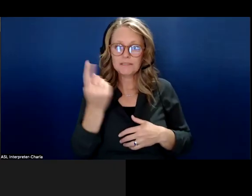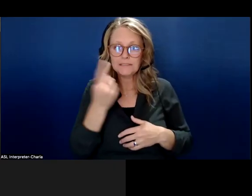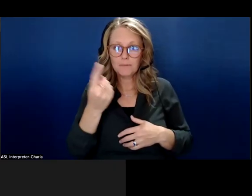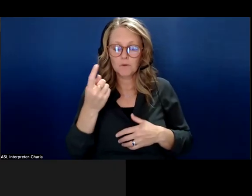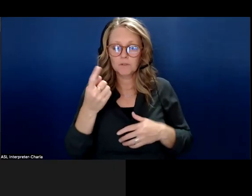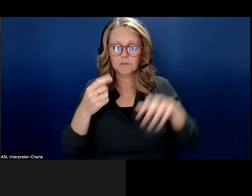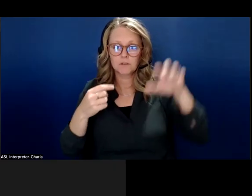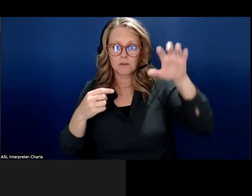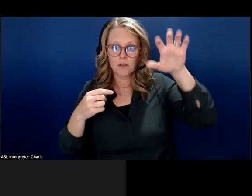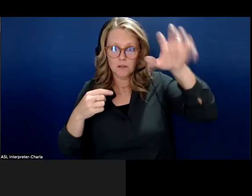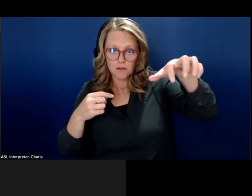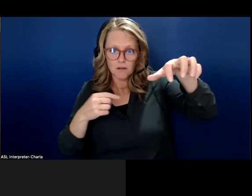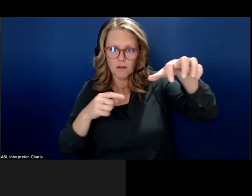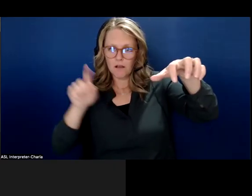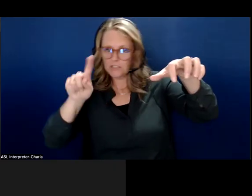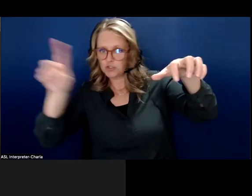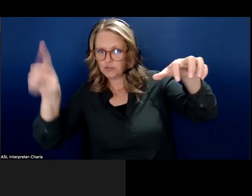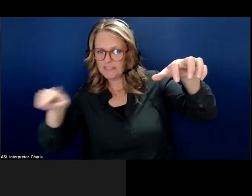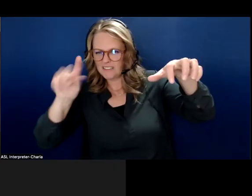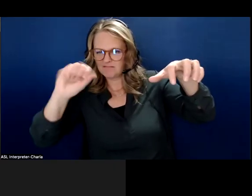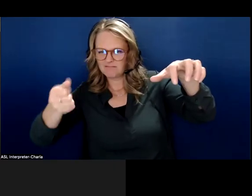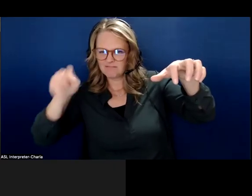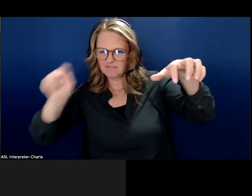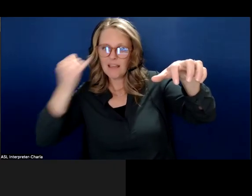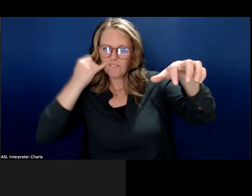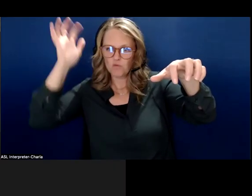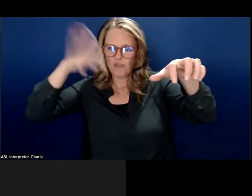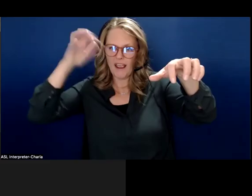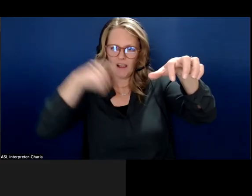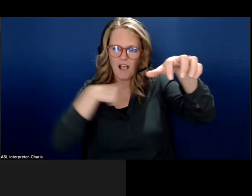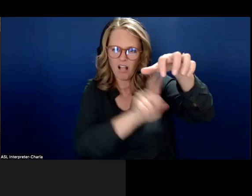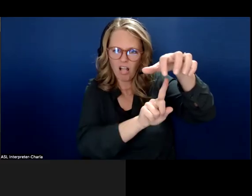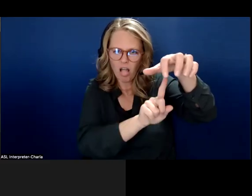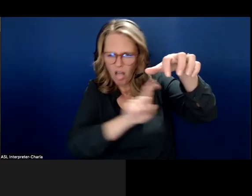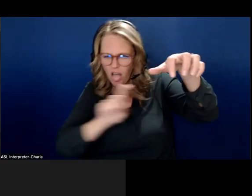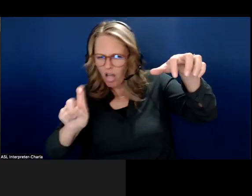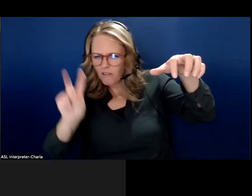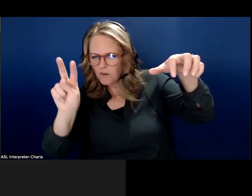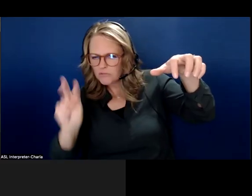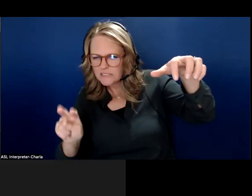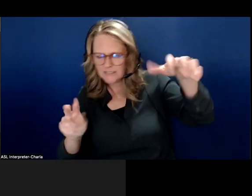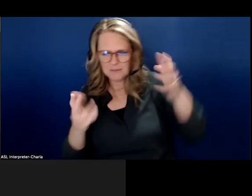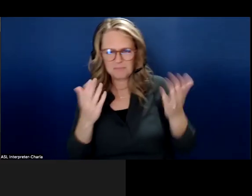in the middle of a rainstorm, you know, those kinds of things would be good as you continue to develop the station design.